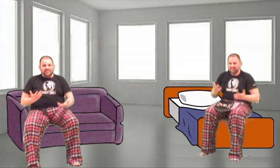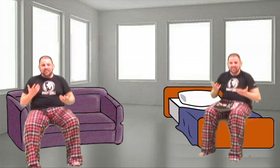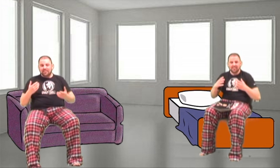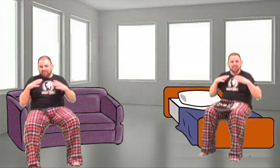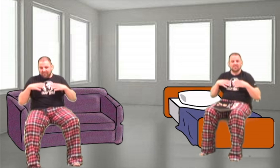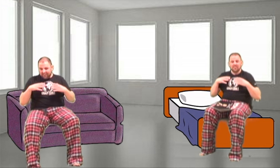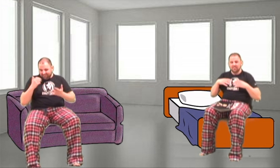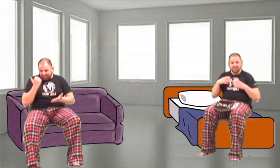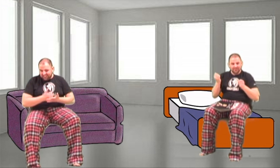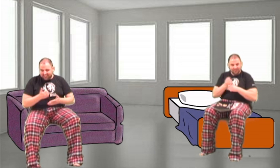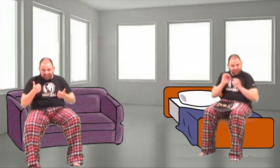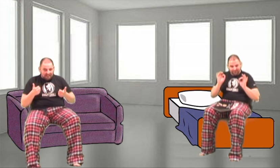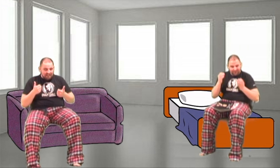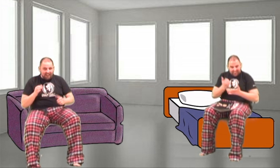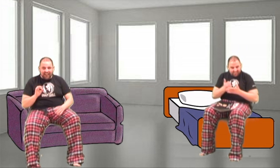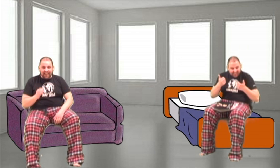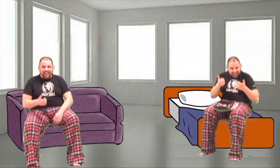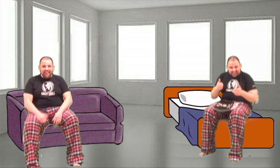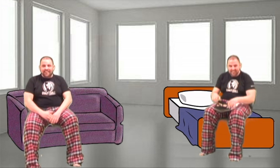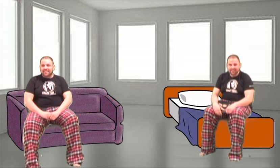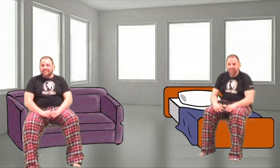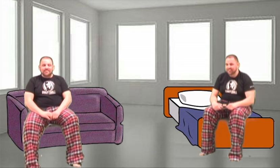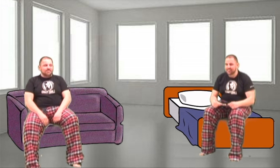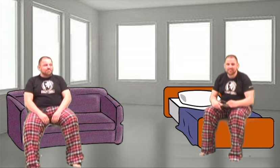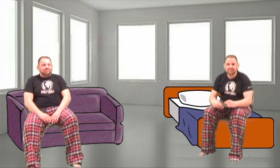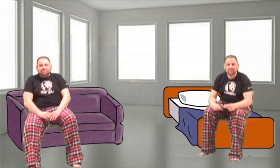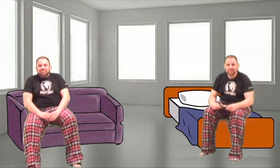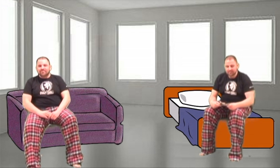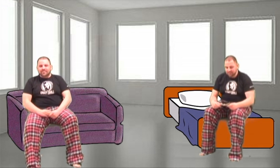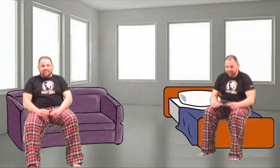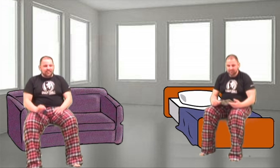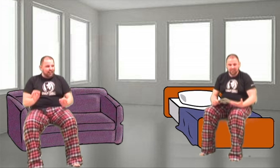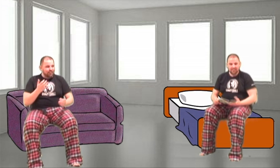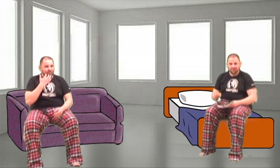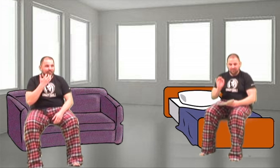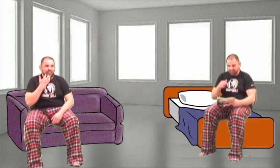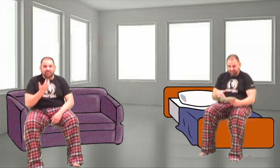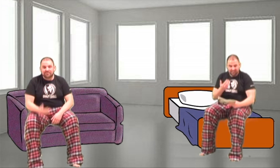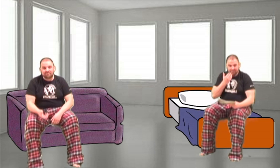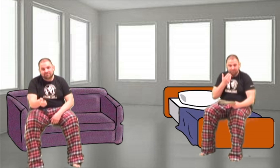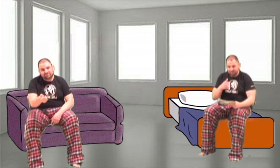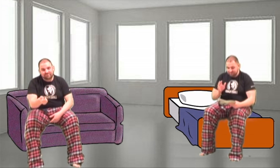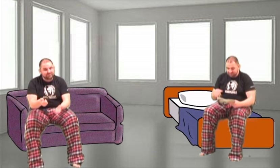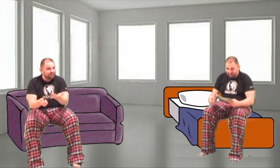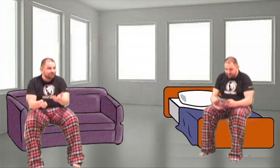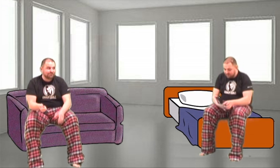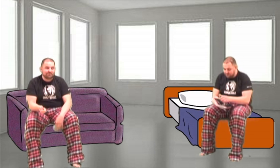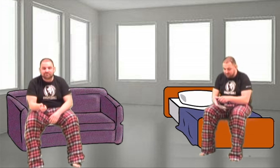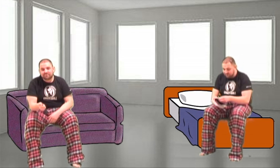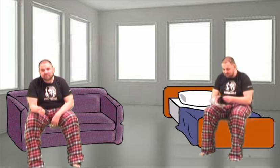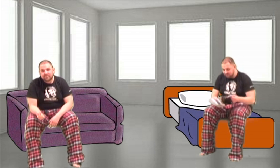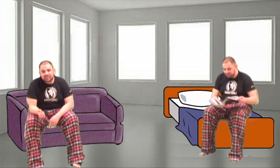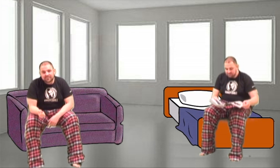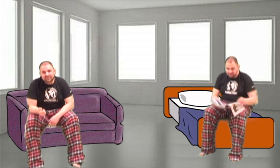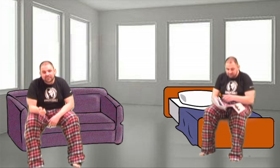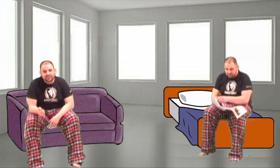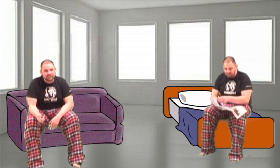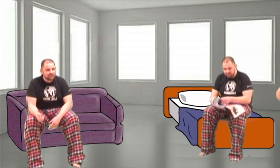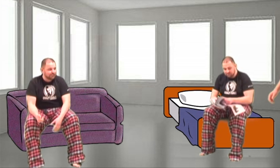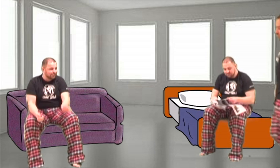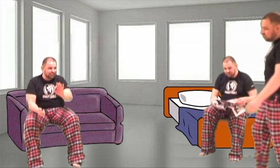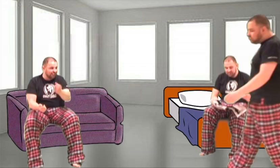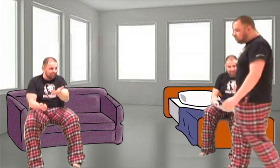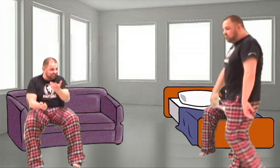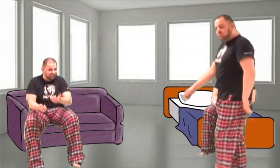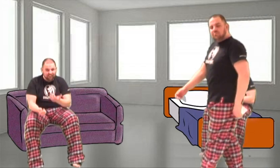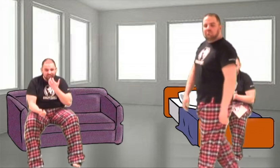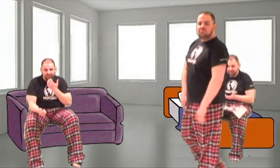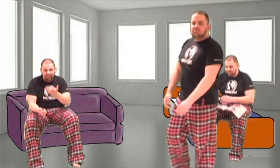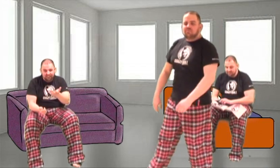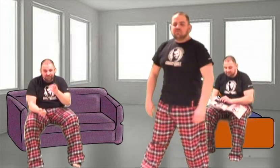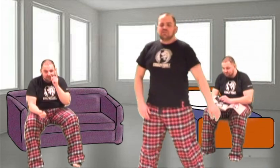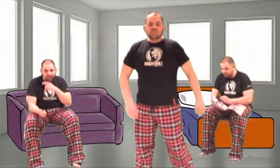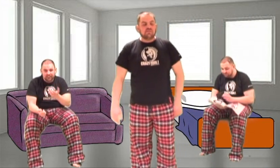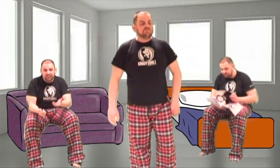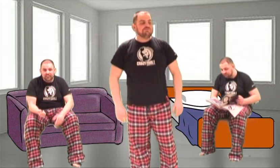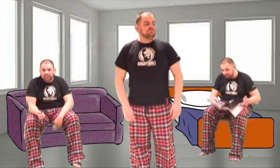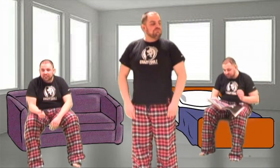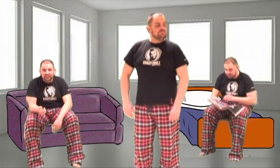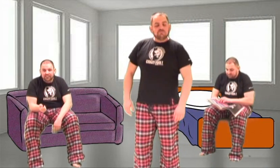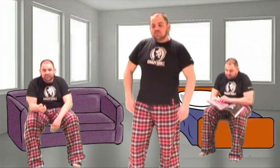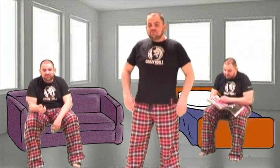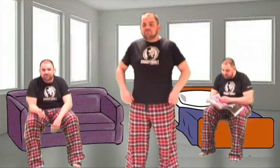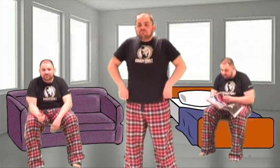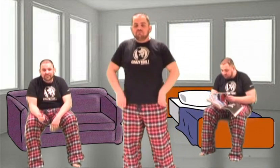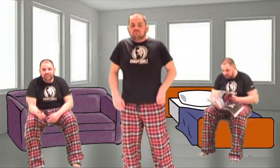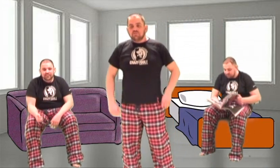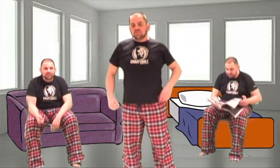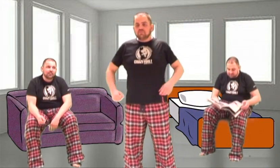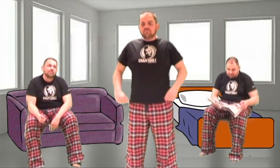'Cause today I swear I'm not doing anything Nothing at all, nothing at all